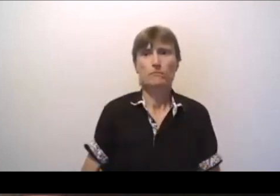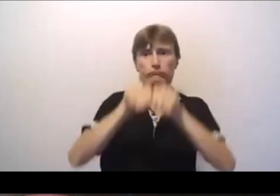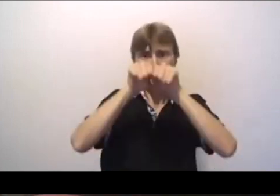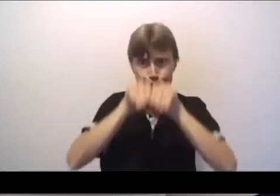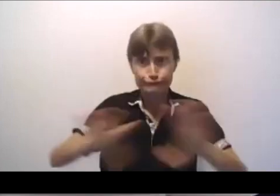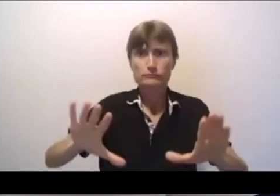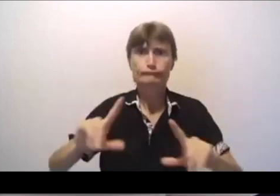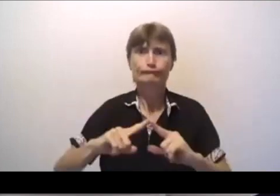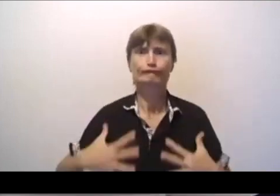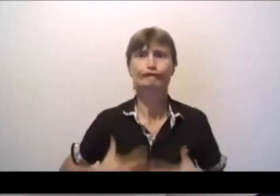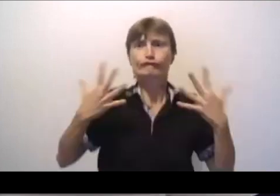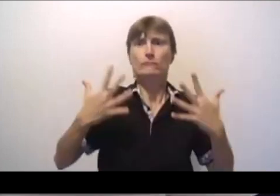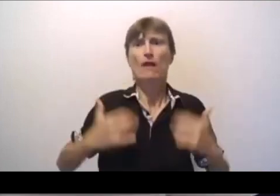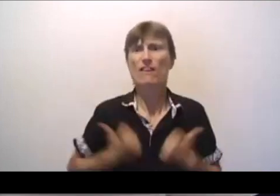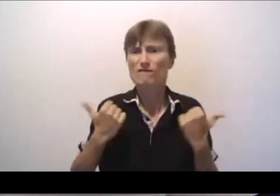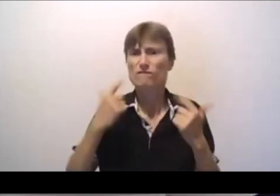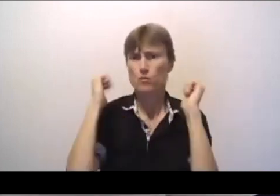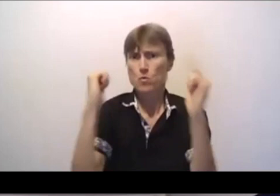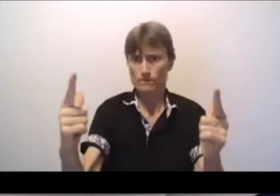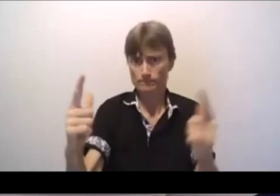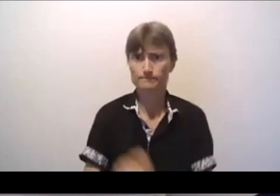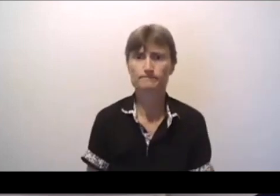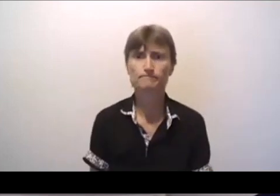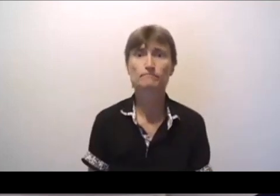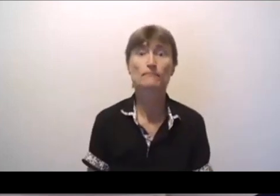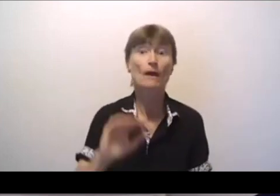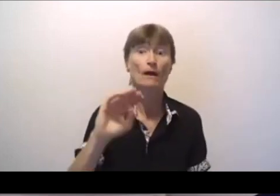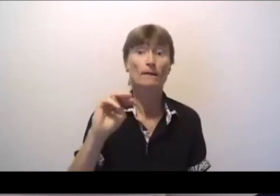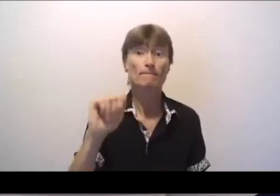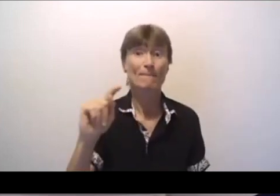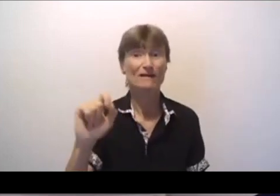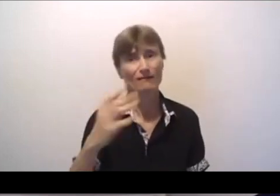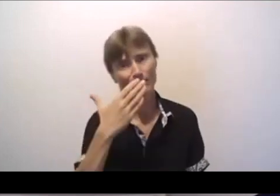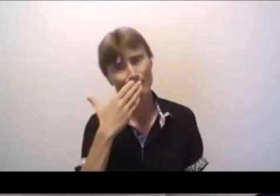clayton thank you very much appreciate that and your flexibility there